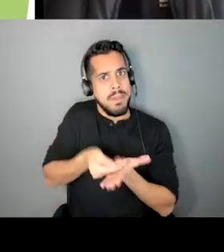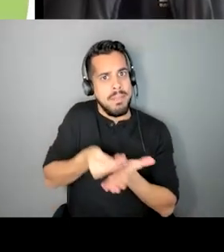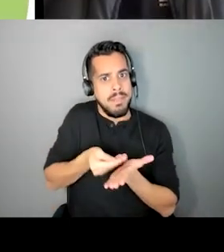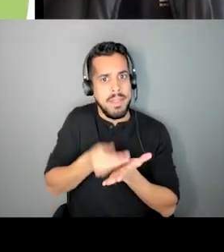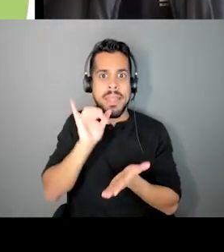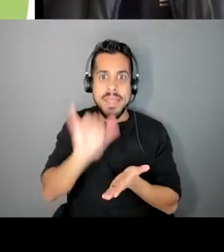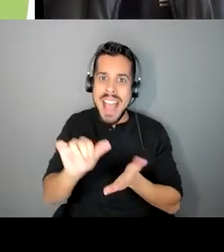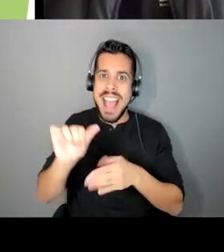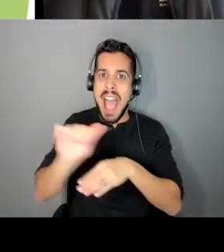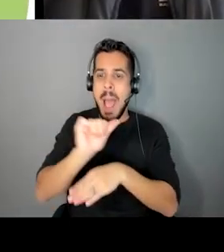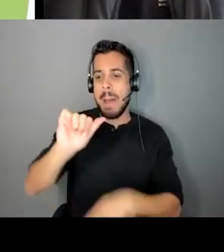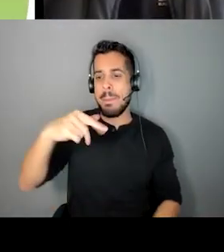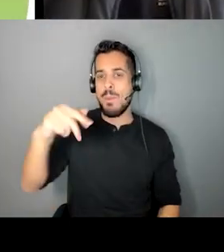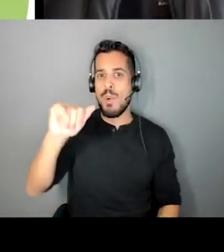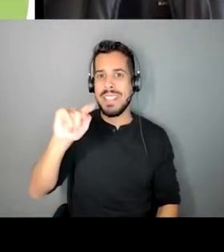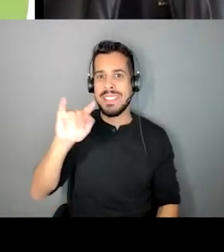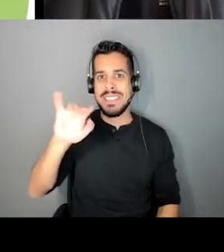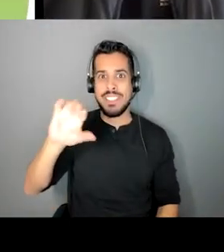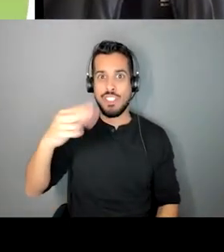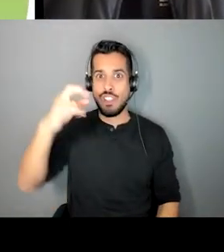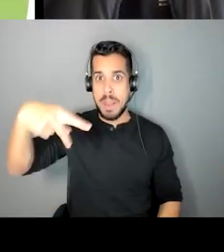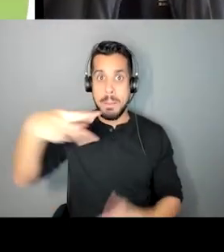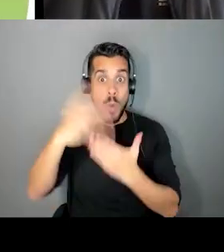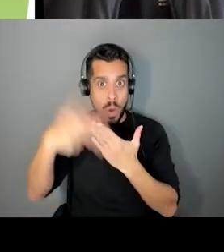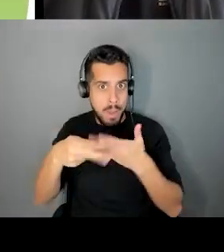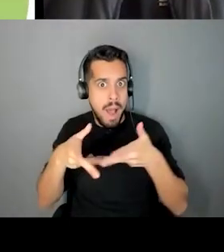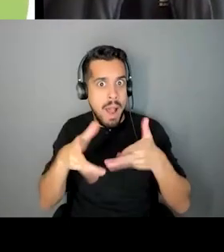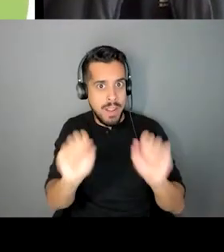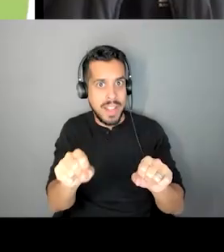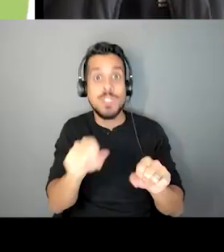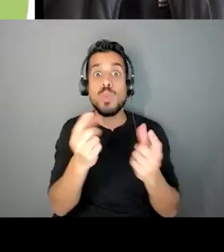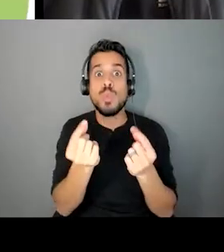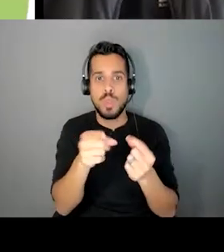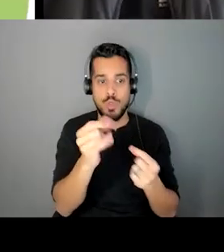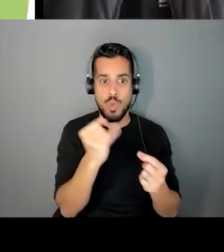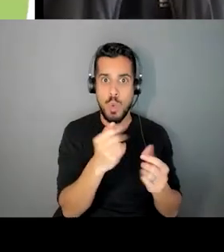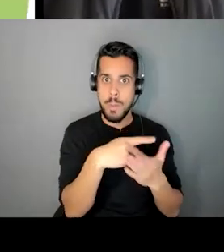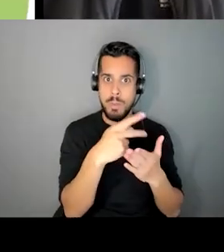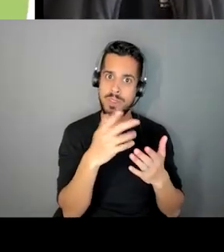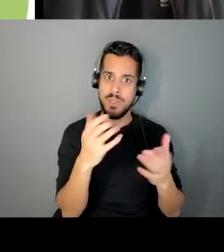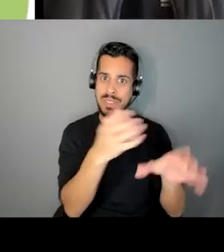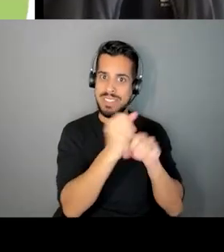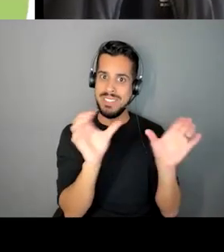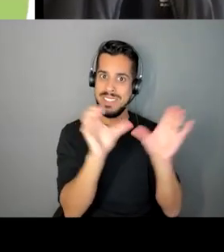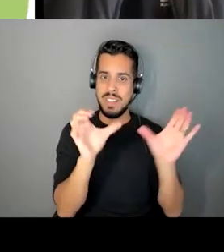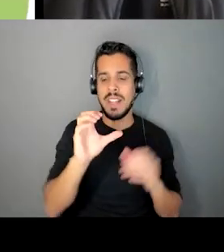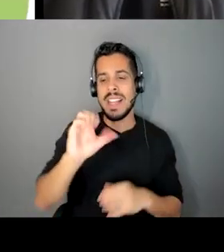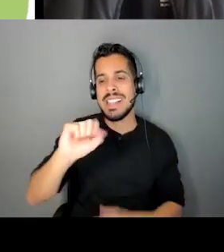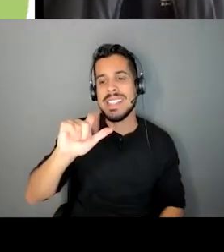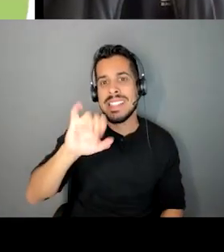allows individuals to do. So after, uh... receiving your certification, whether it's in Salesforce or digital accessibility,